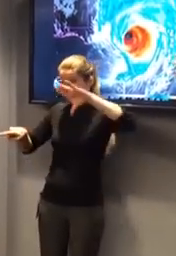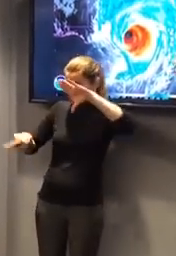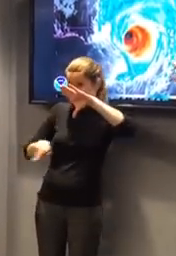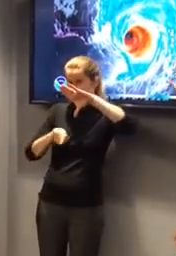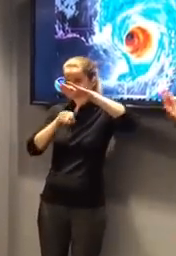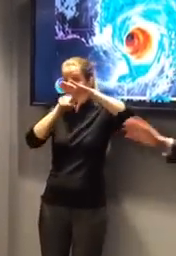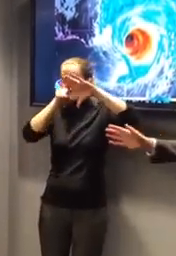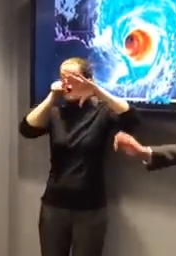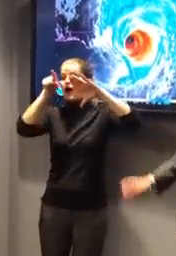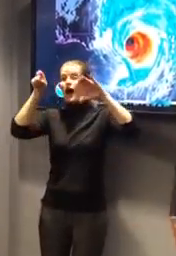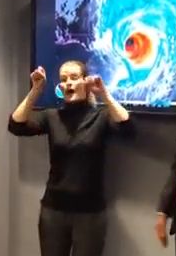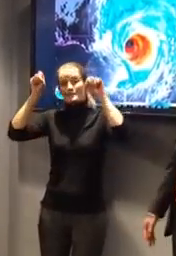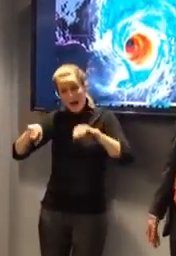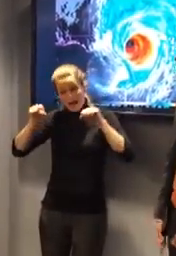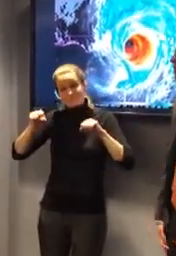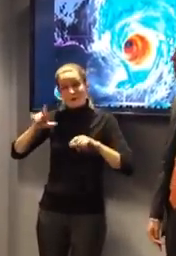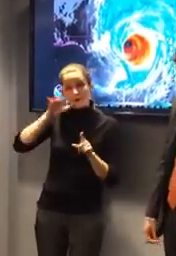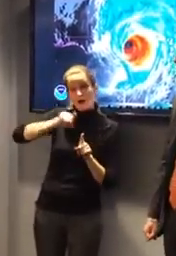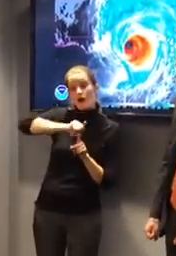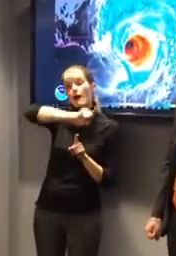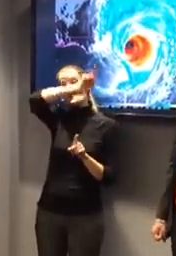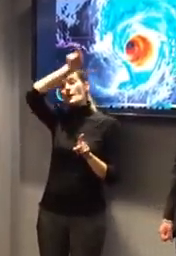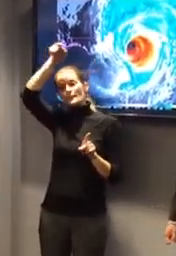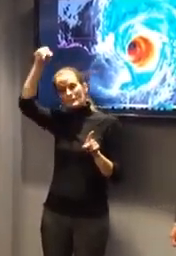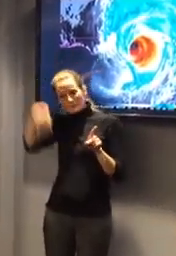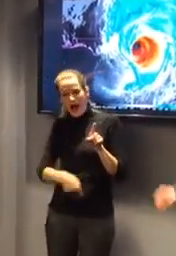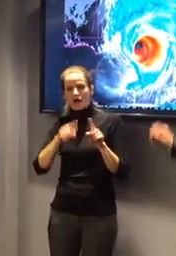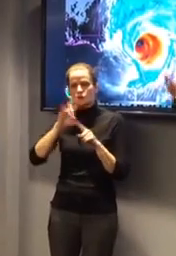But, the good news here is that it will be a noticeably weaker system.